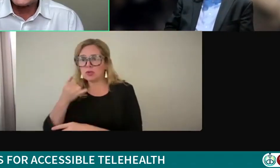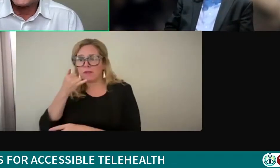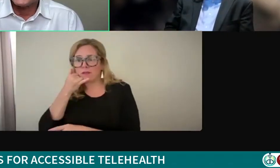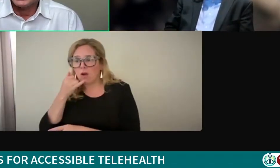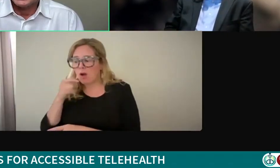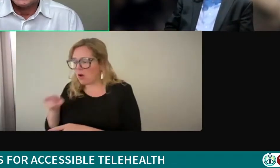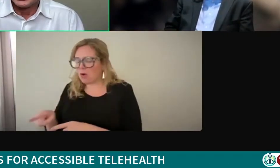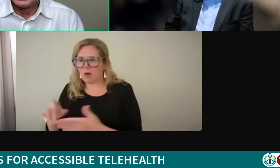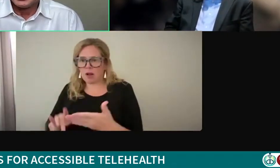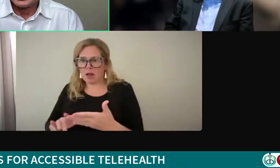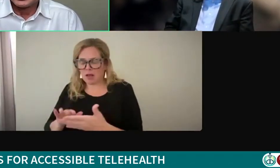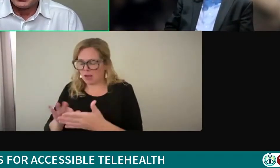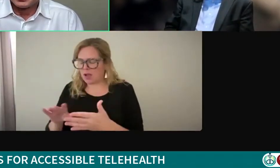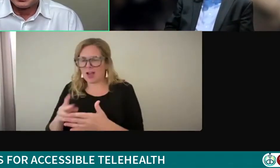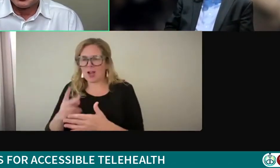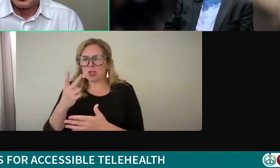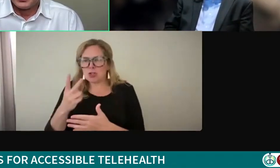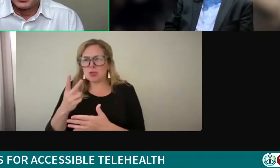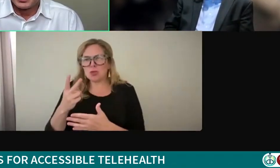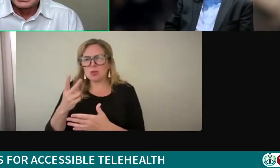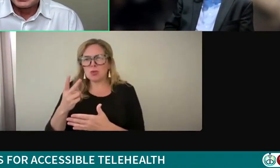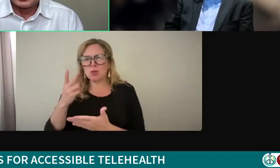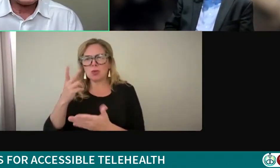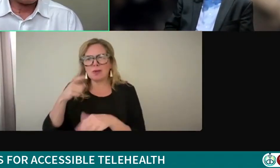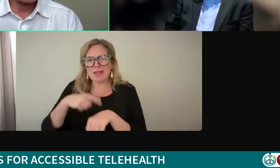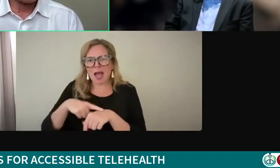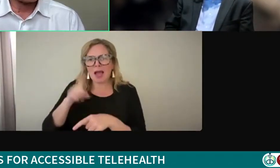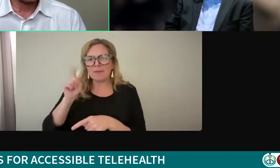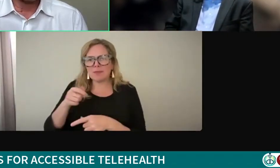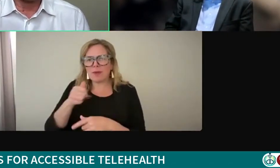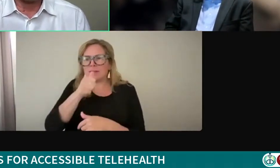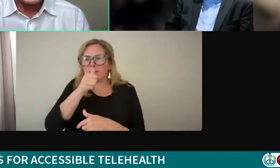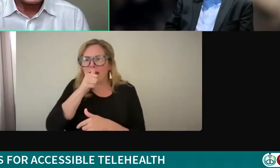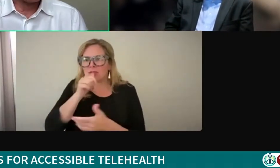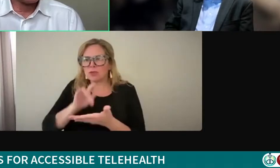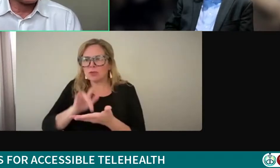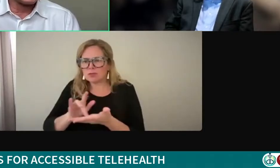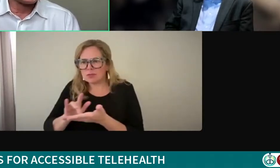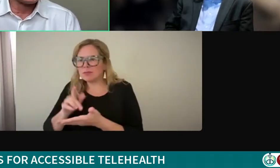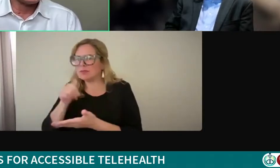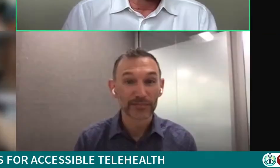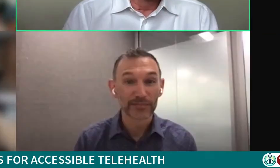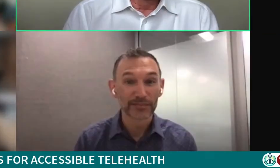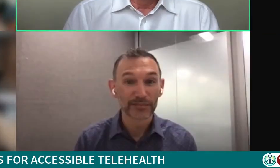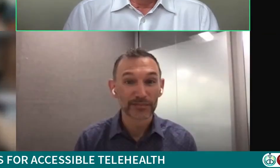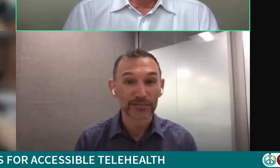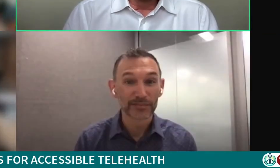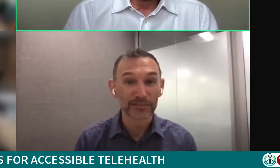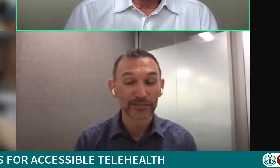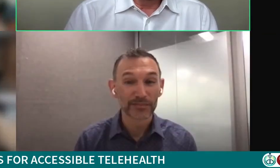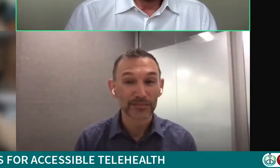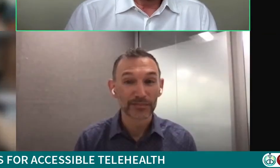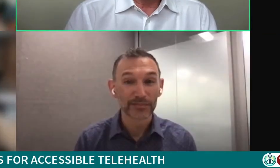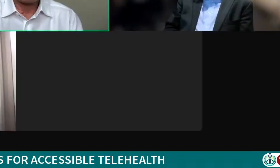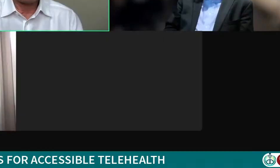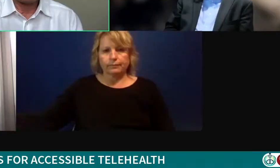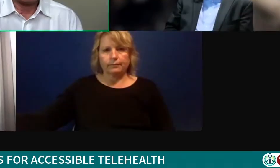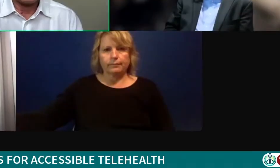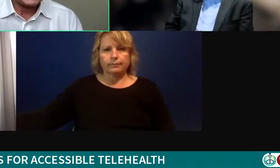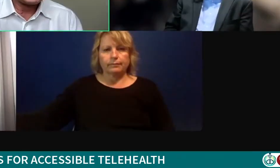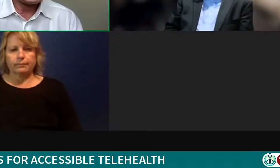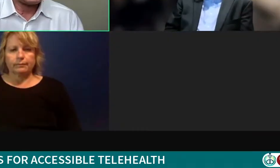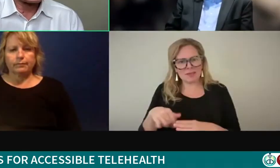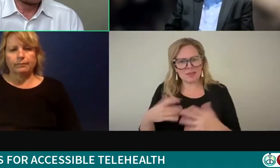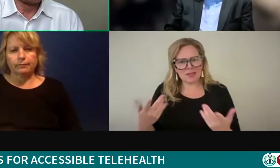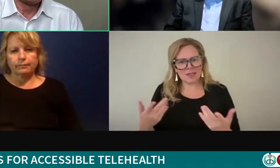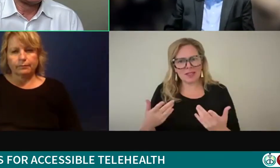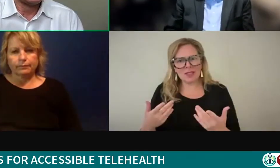So, I think that we are as telehealth becomes vastly more popular, we get direct understanding